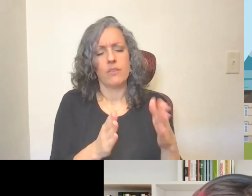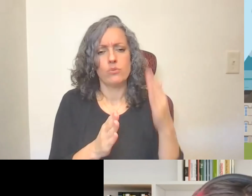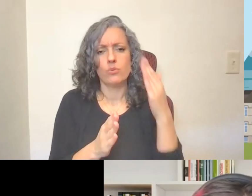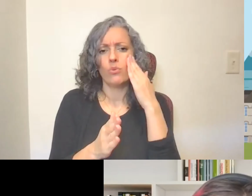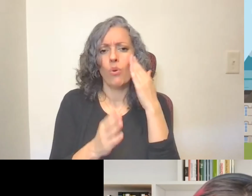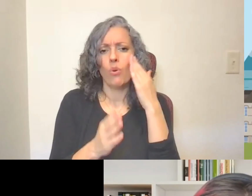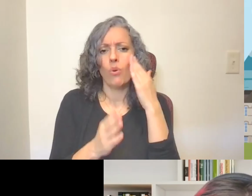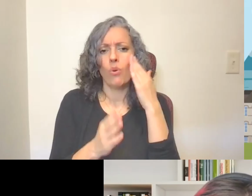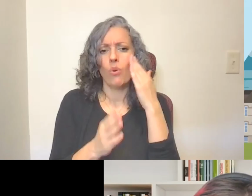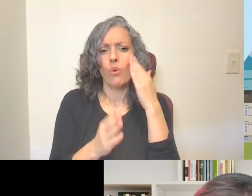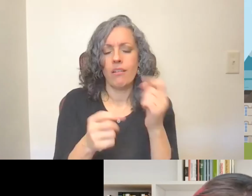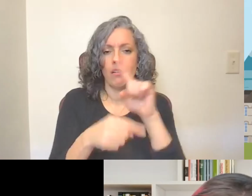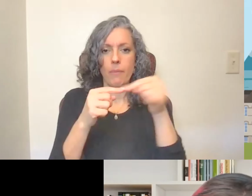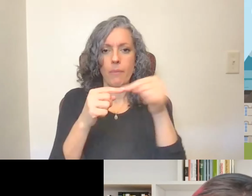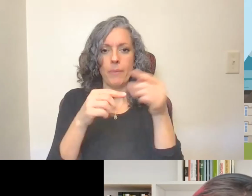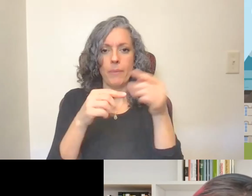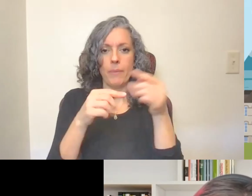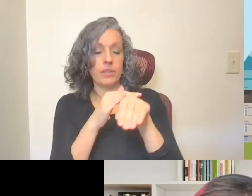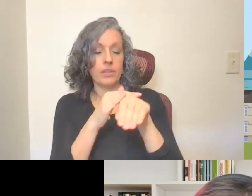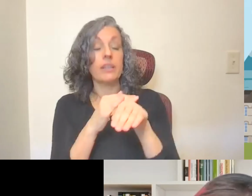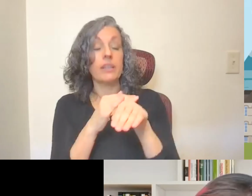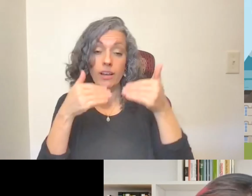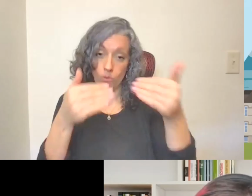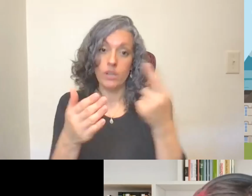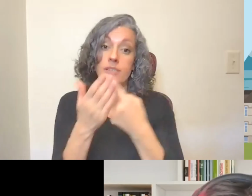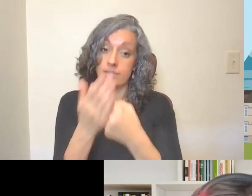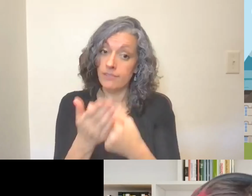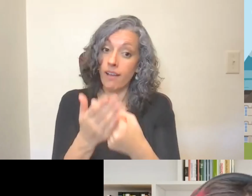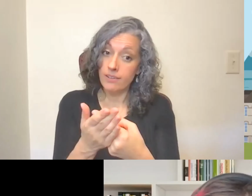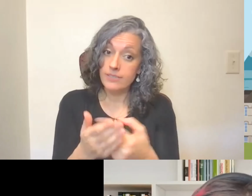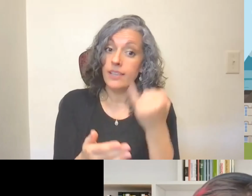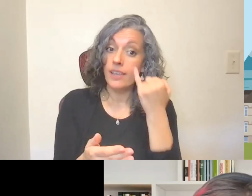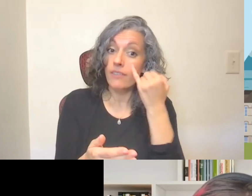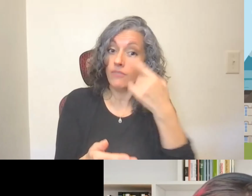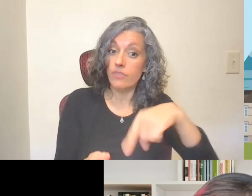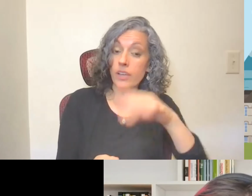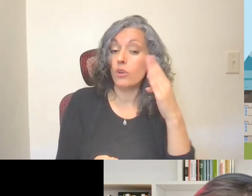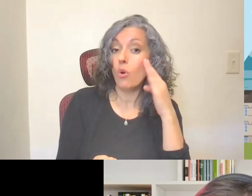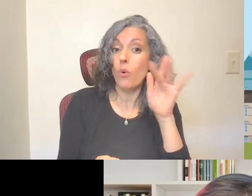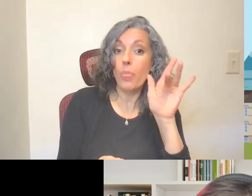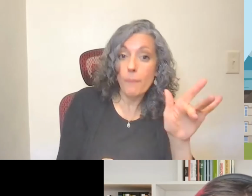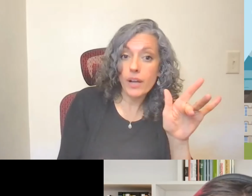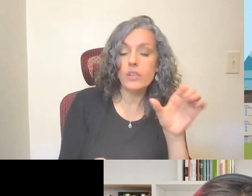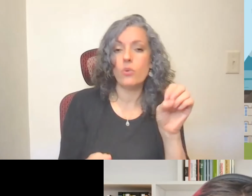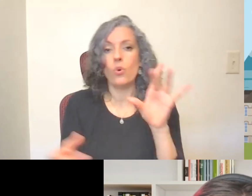and then it can be a discussion. Like, if they know if a button or a link is better,